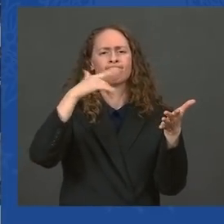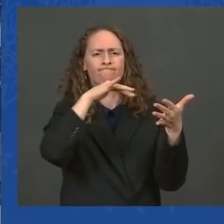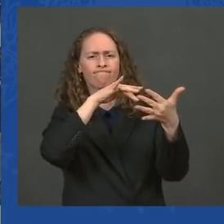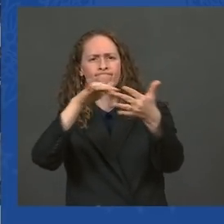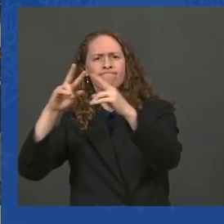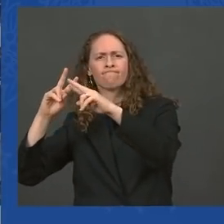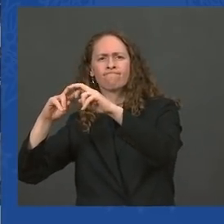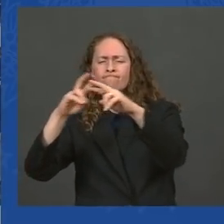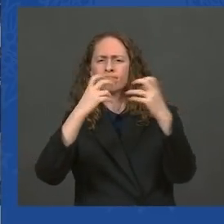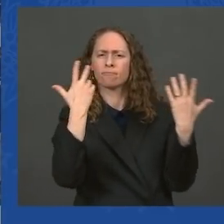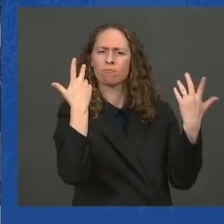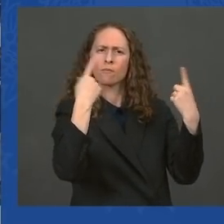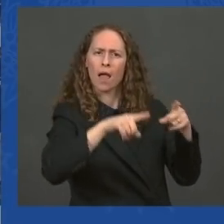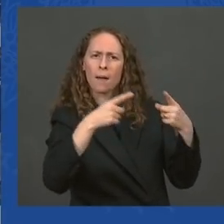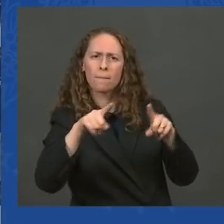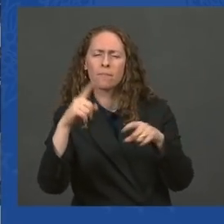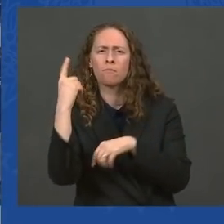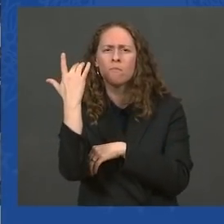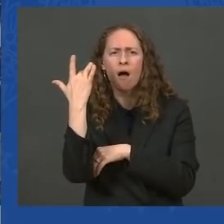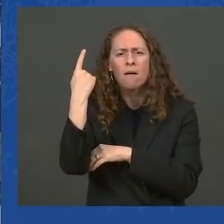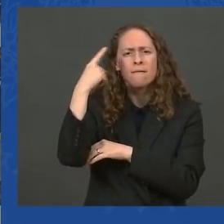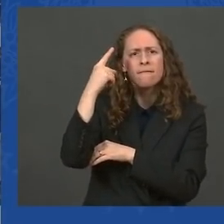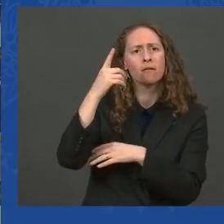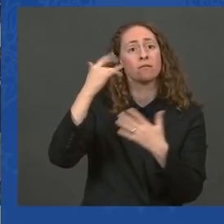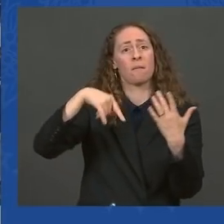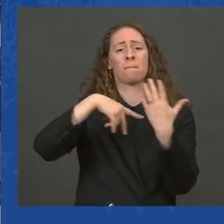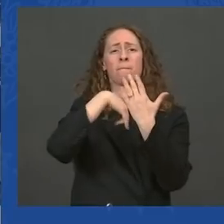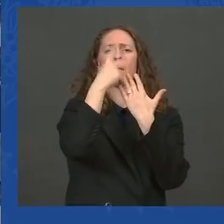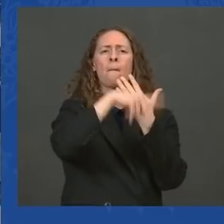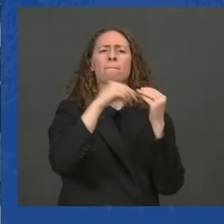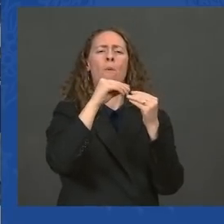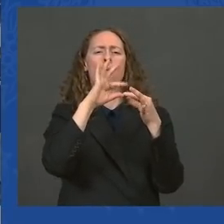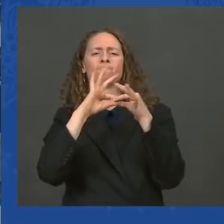It's an important step in making sure we meet the needs of American mothers who have served.